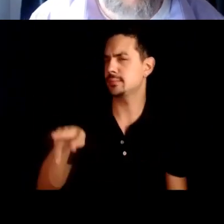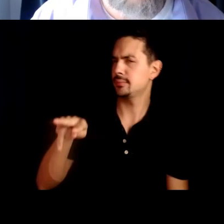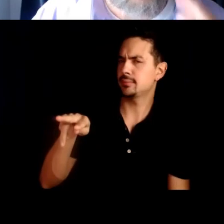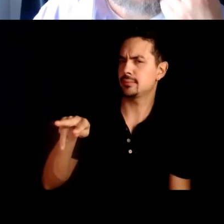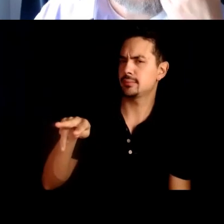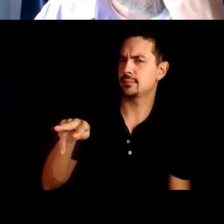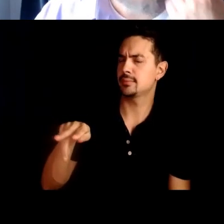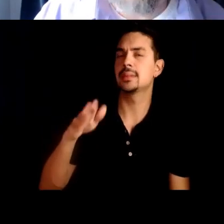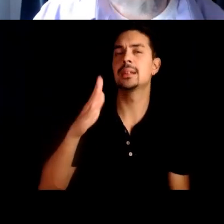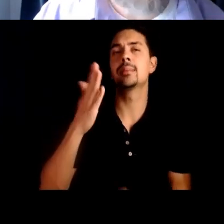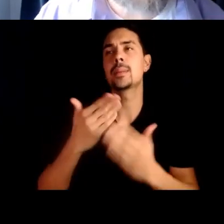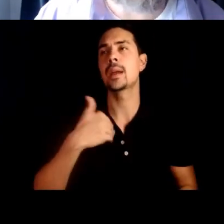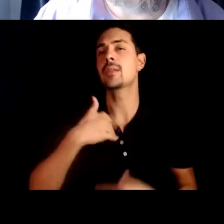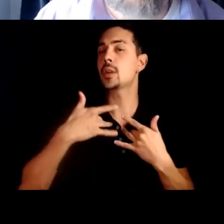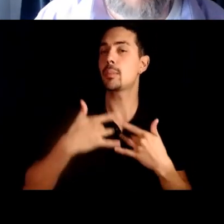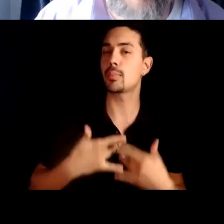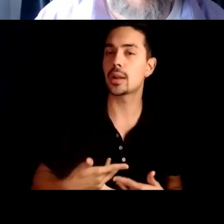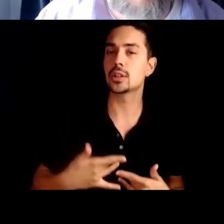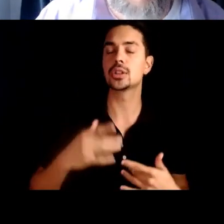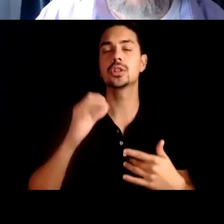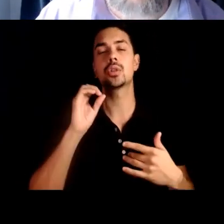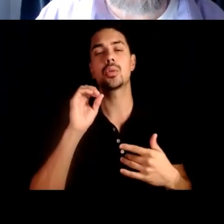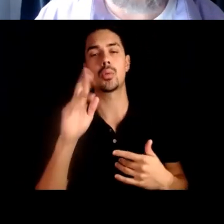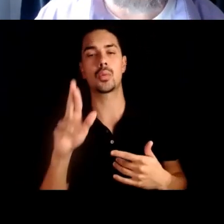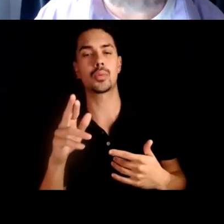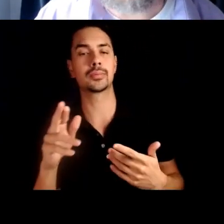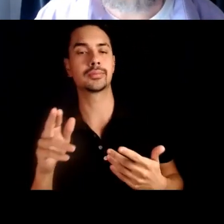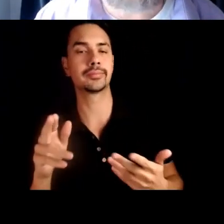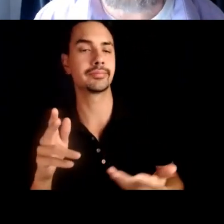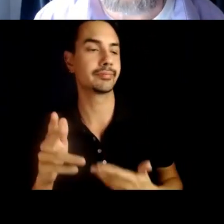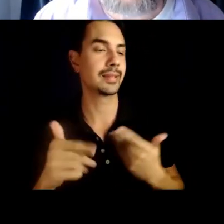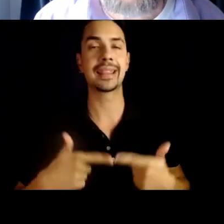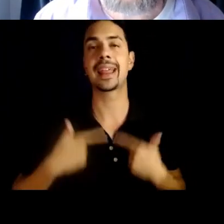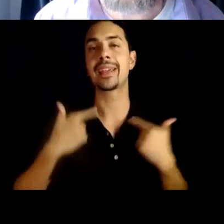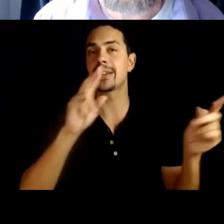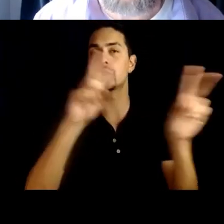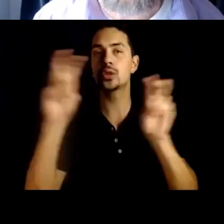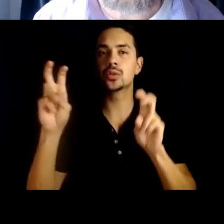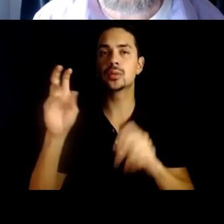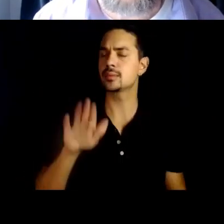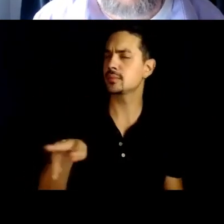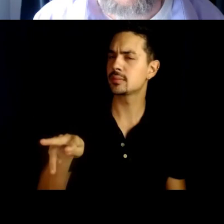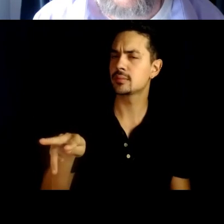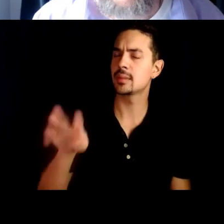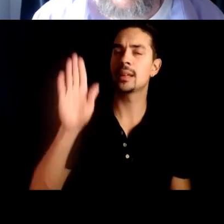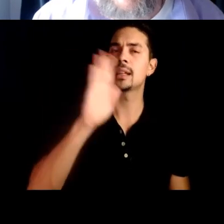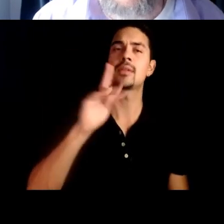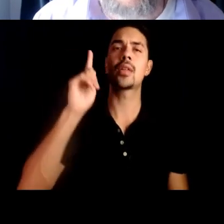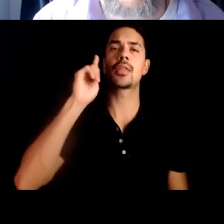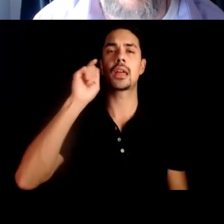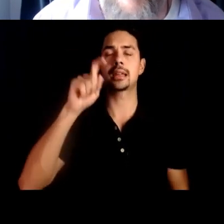or other life issues may have never heard about or have had the need to consider helping a client access